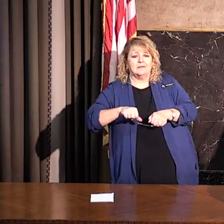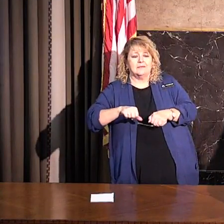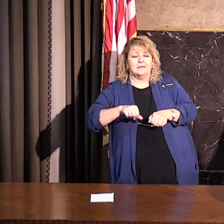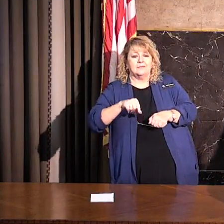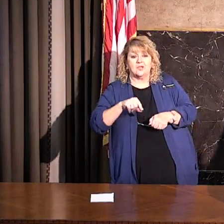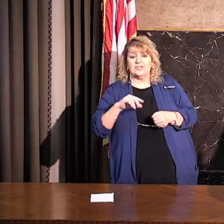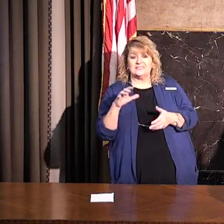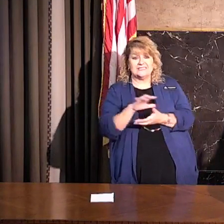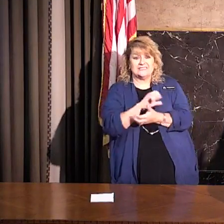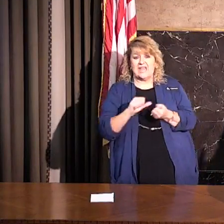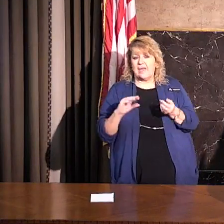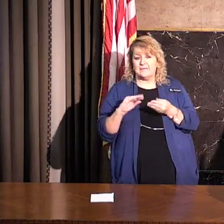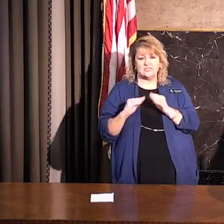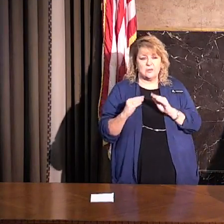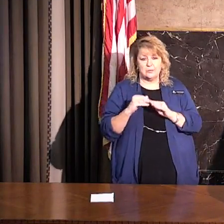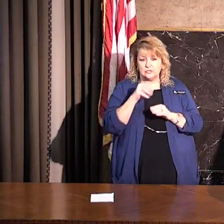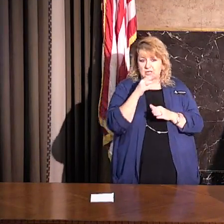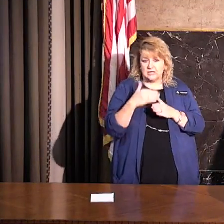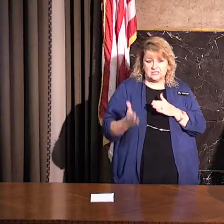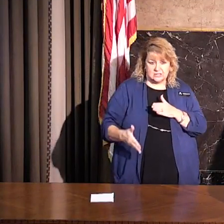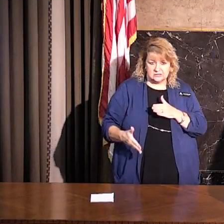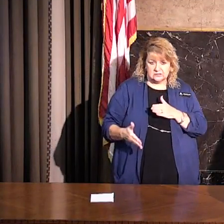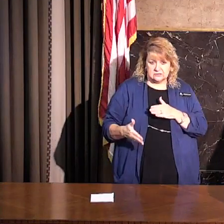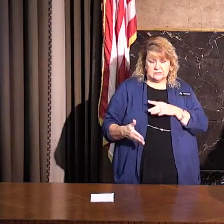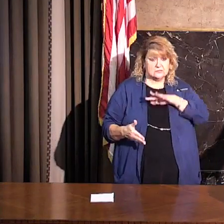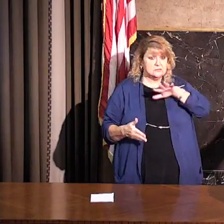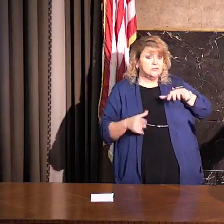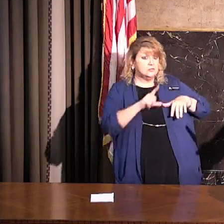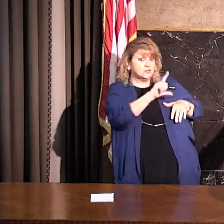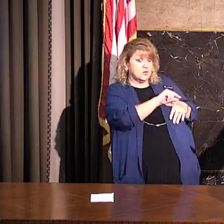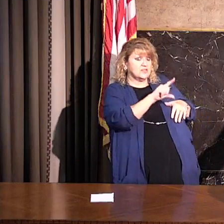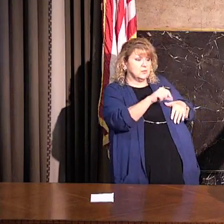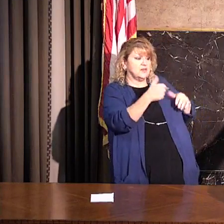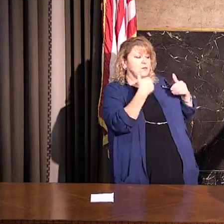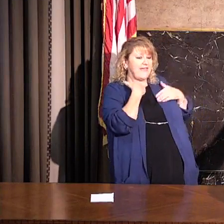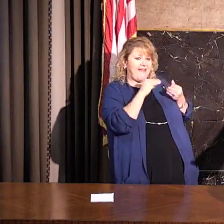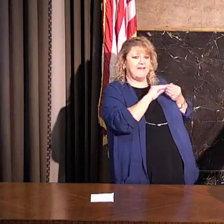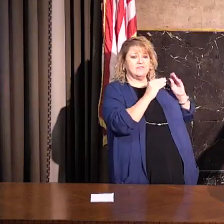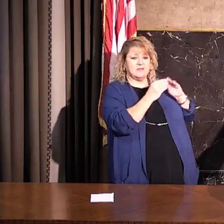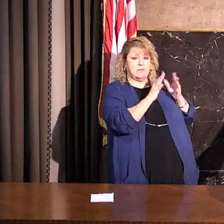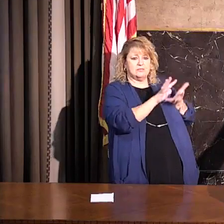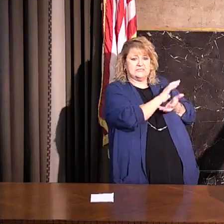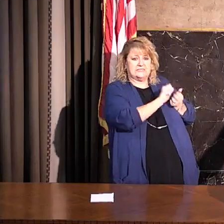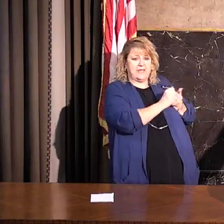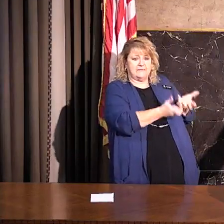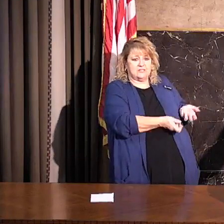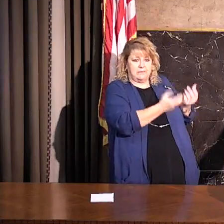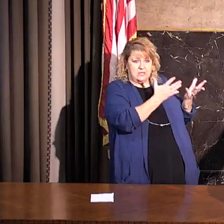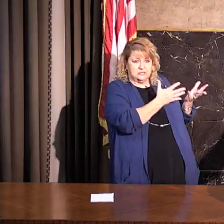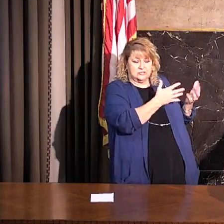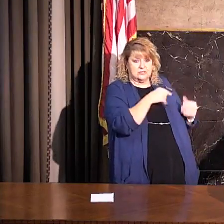numbers have not been completed. They're not refined